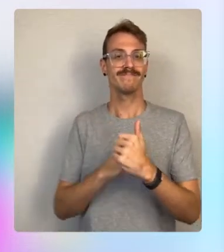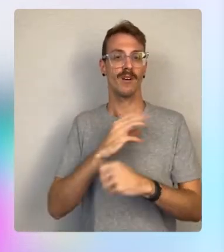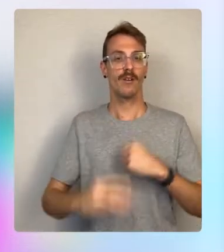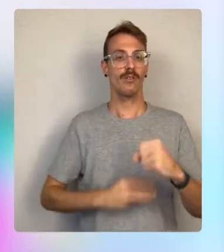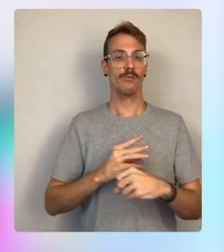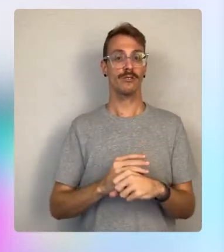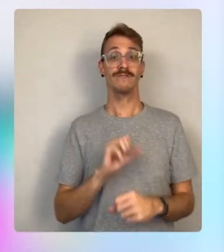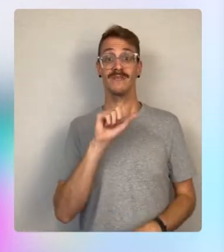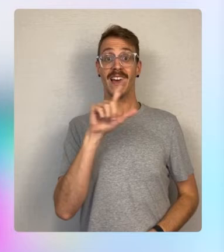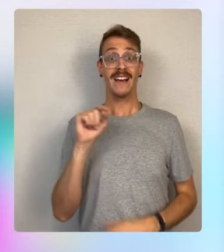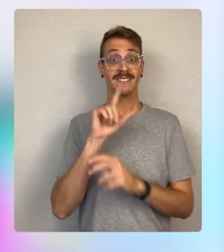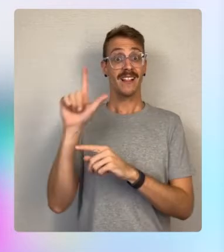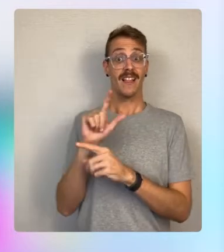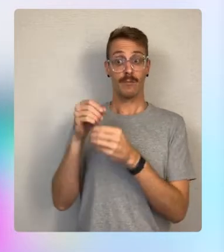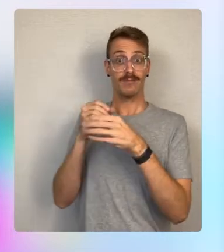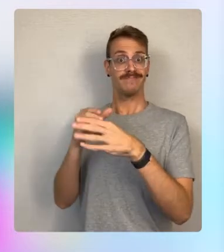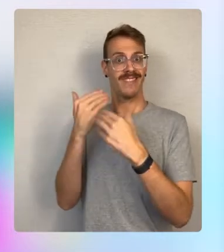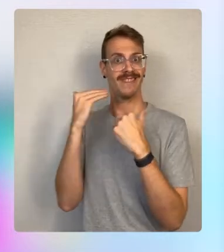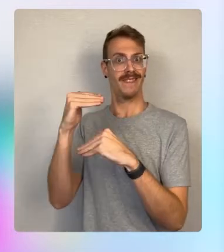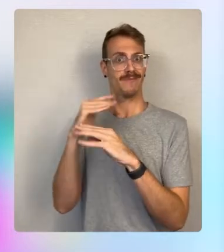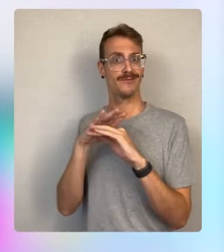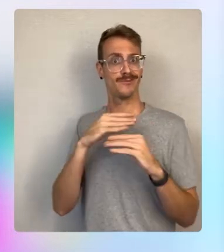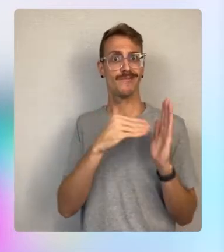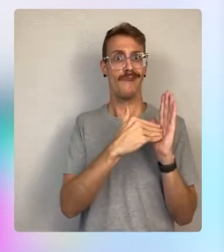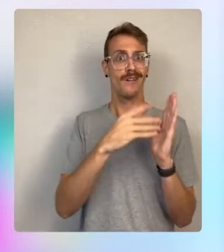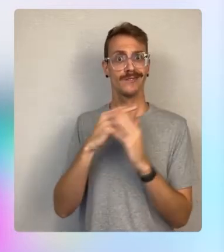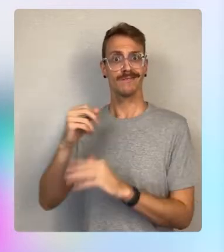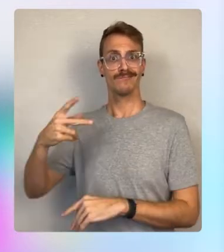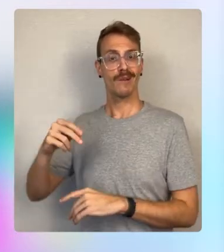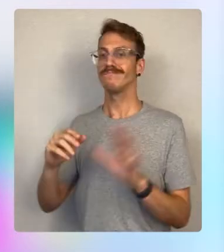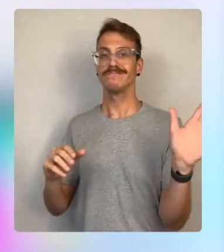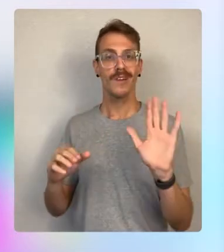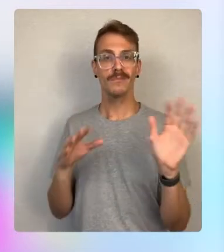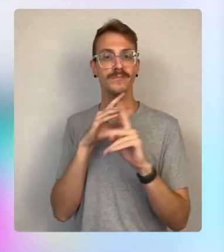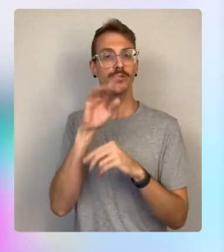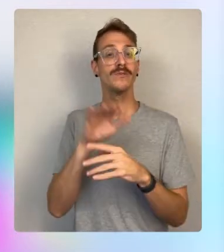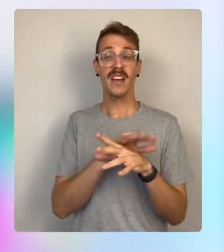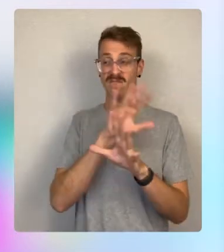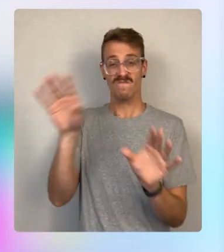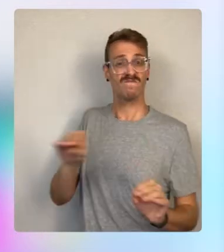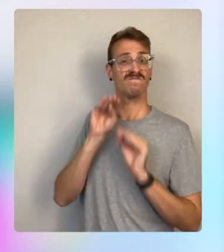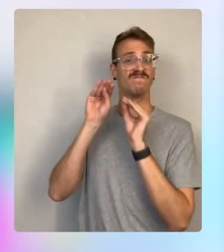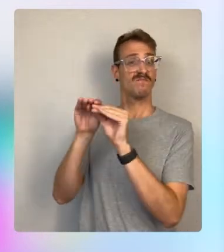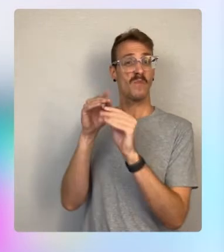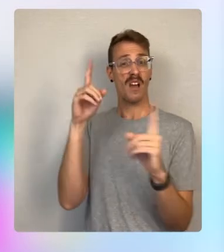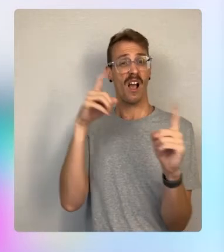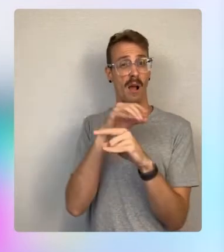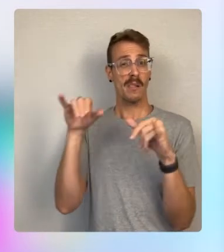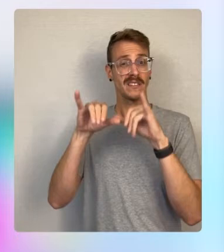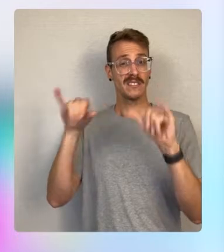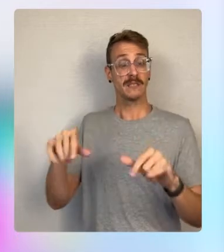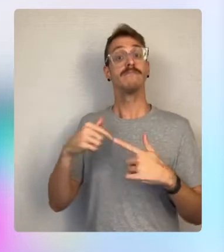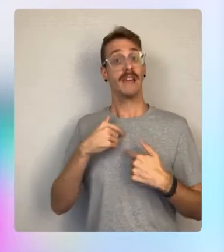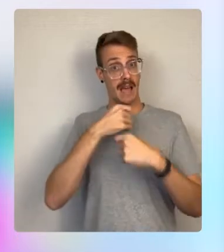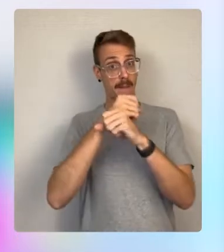The Asset Library isn't limited to just models and props. You can also store complex systems. I created a coin collection game earlier